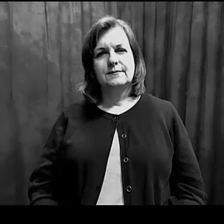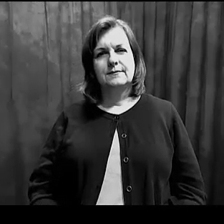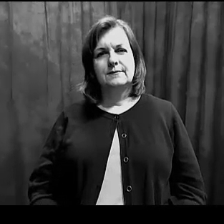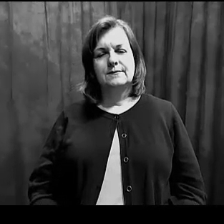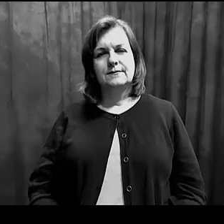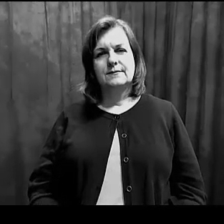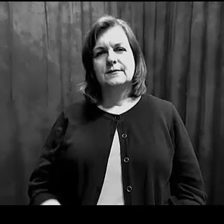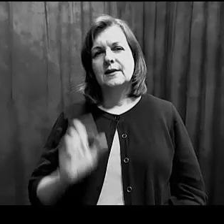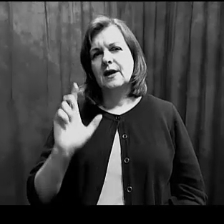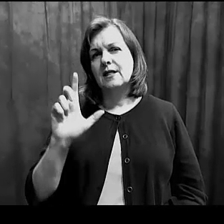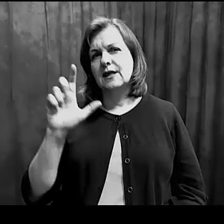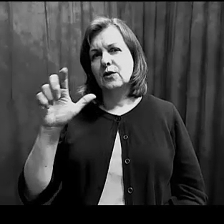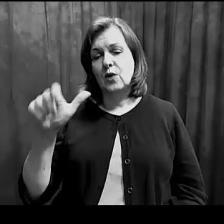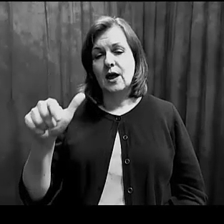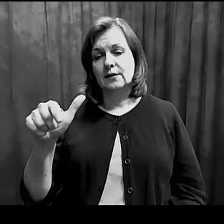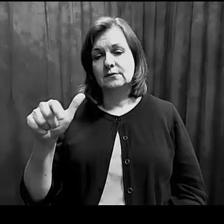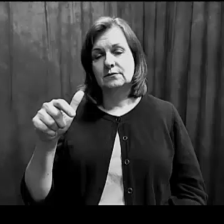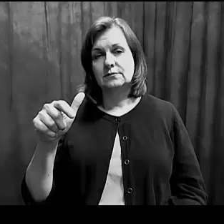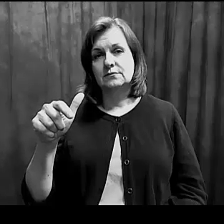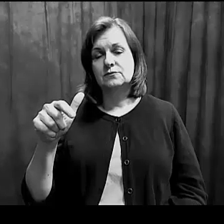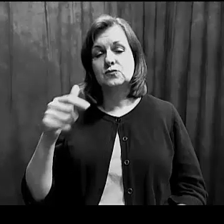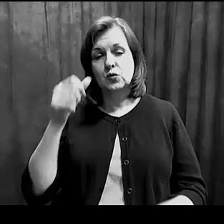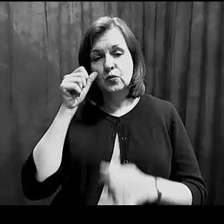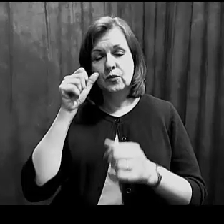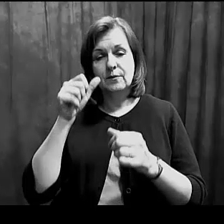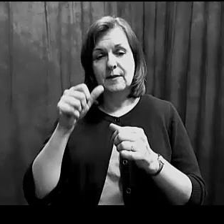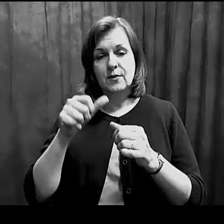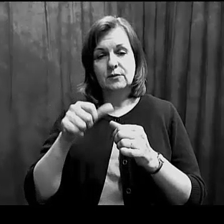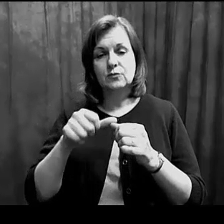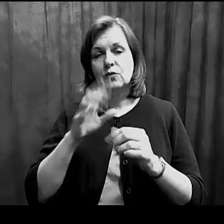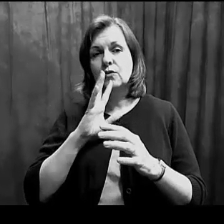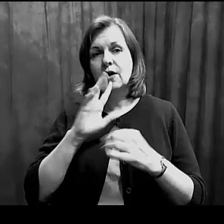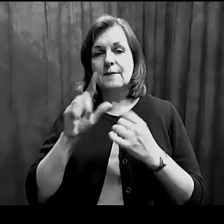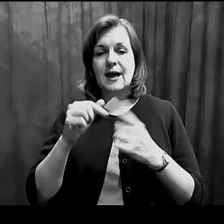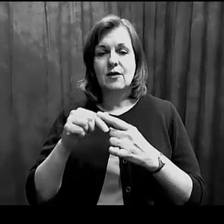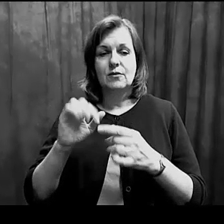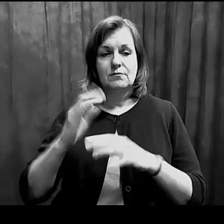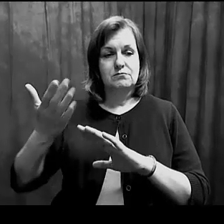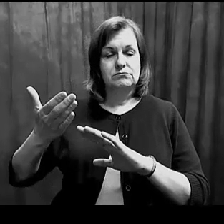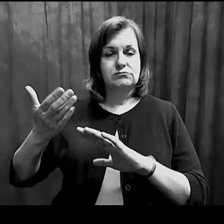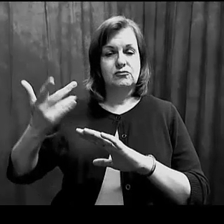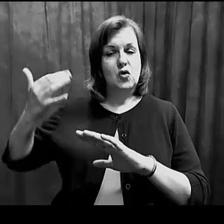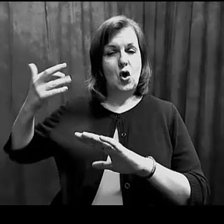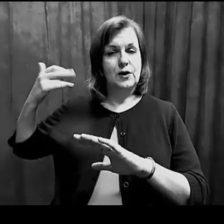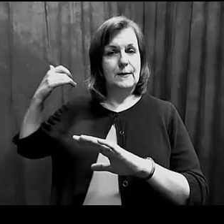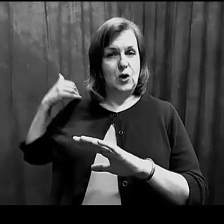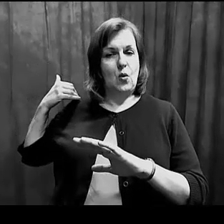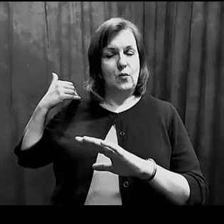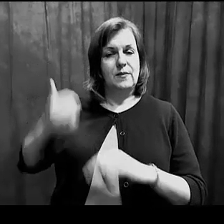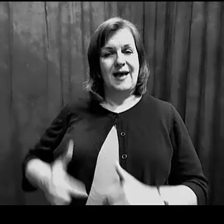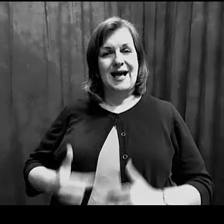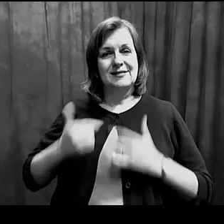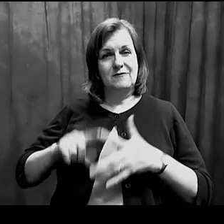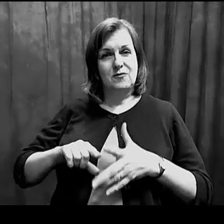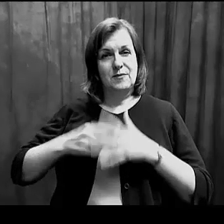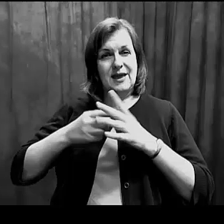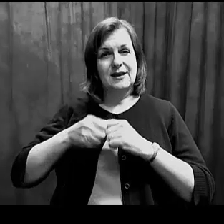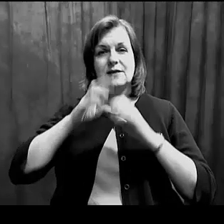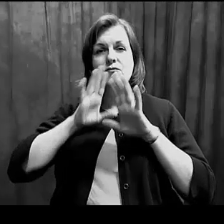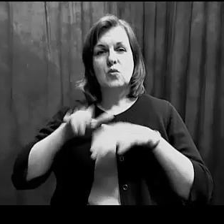and we'll talk later on about the fact that for a long time life was only found in water on this planet so